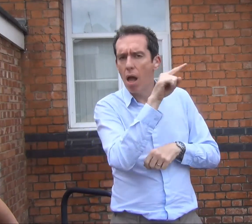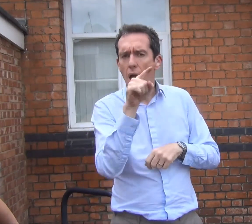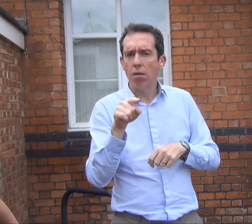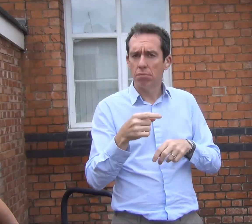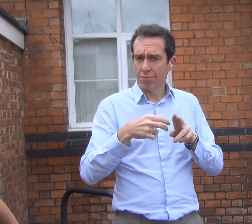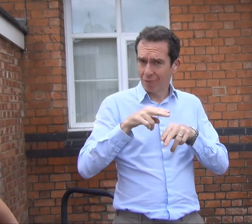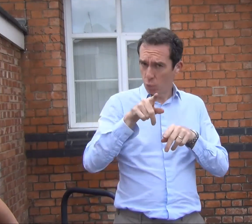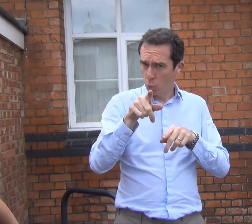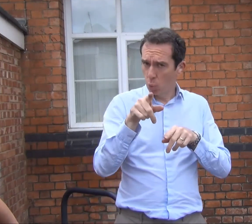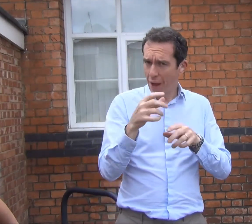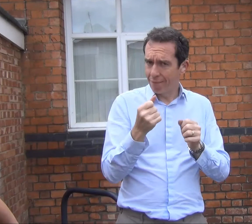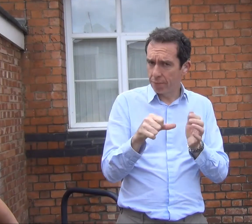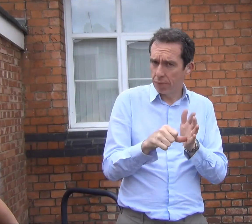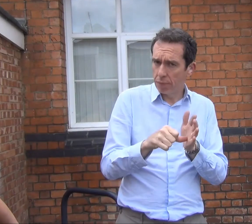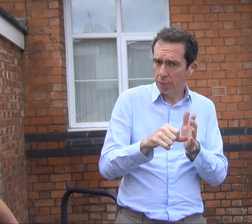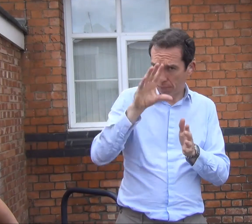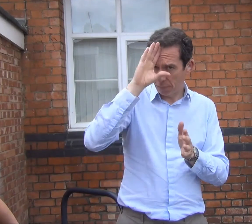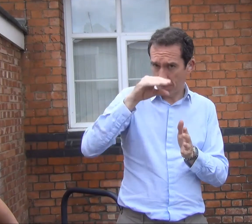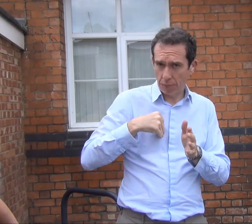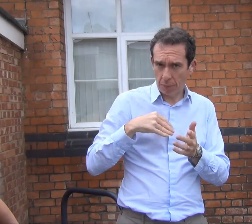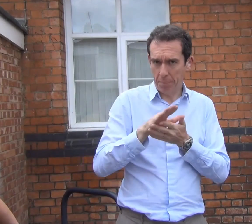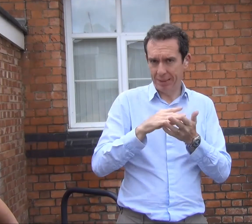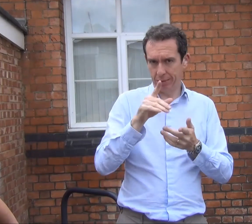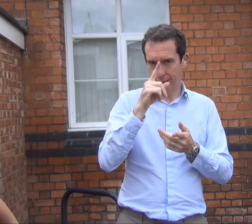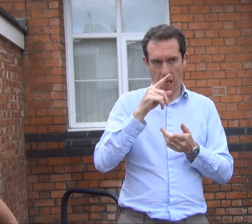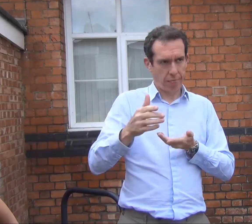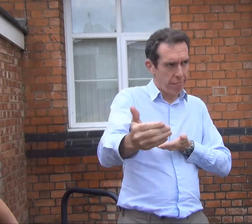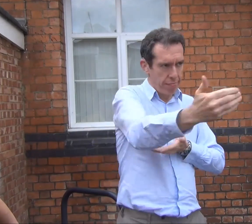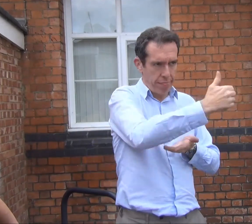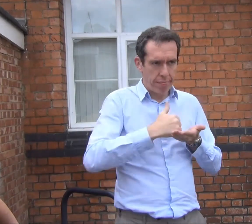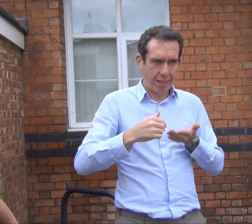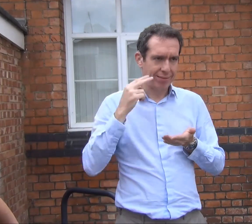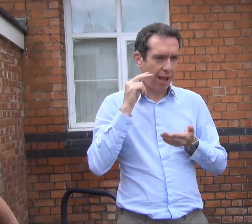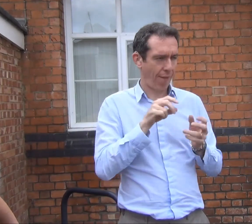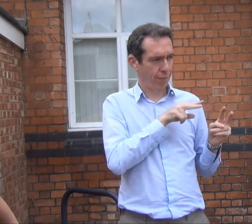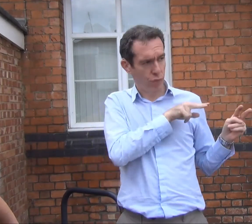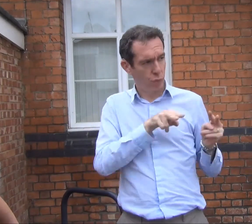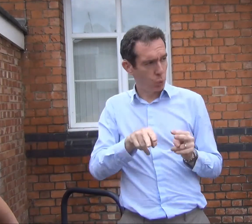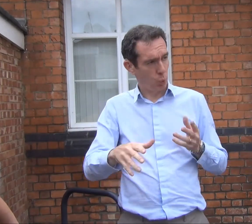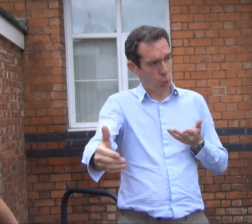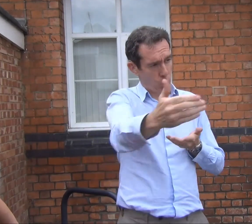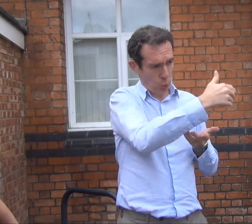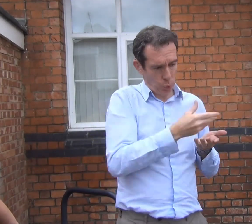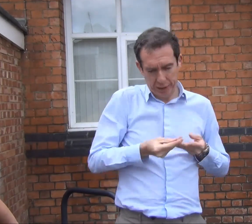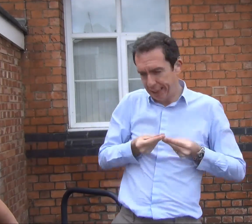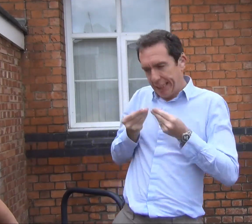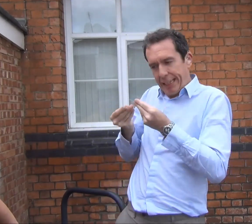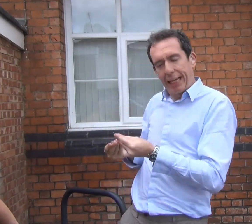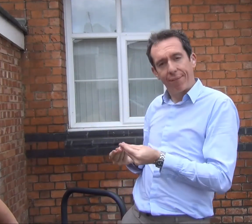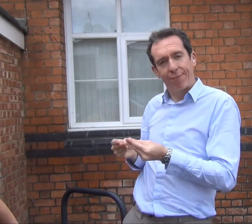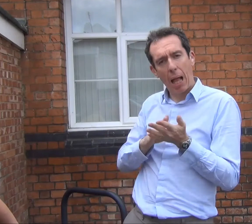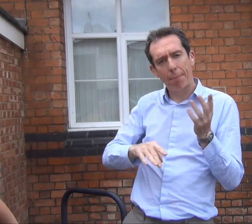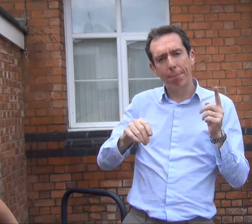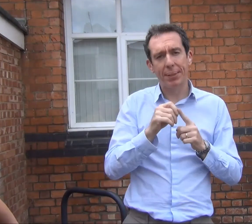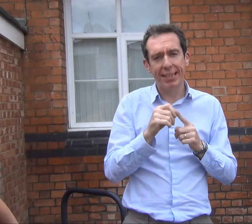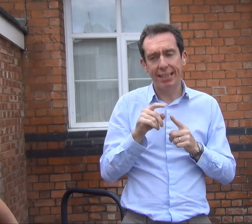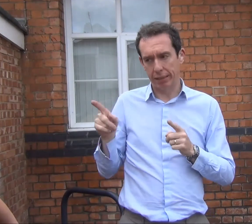If you have a problem let us know, we can collate the information and give the Deaf view to the M.P.